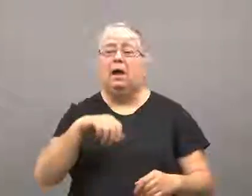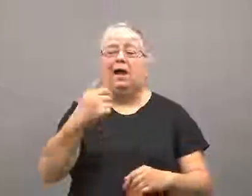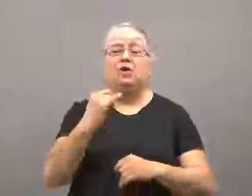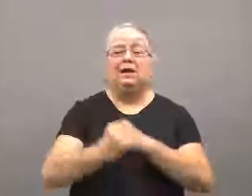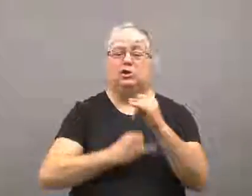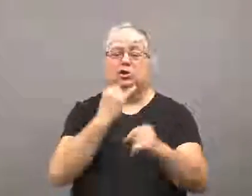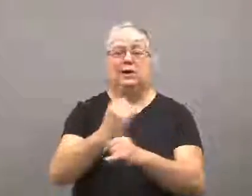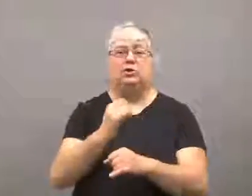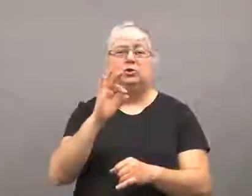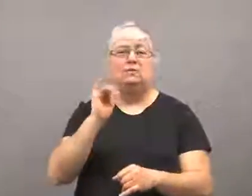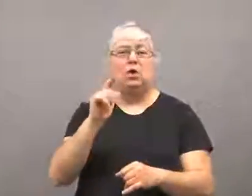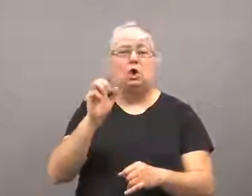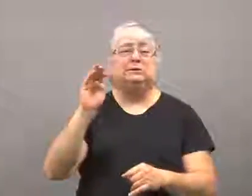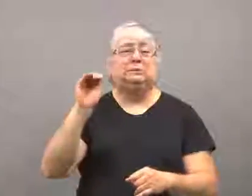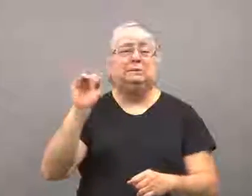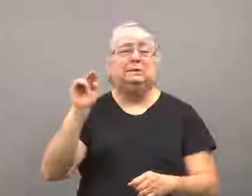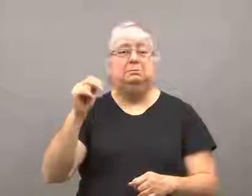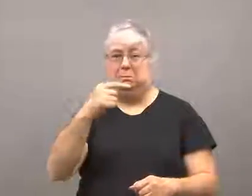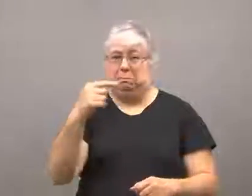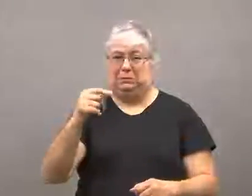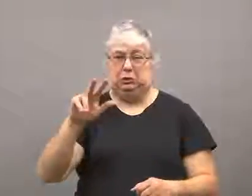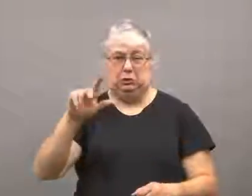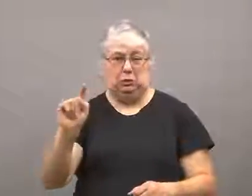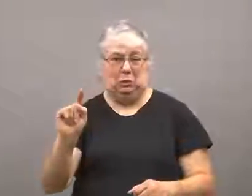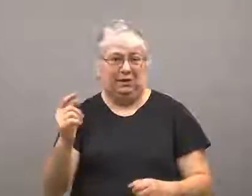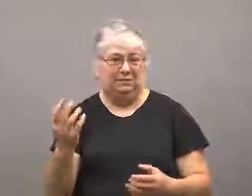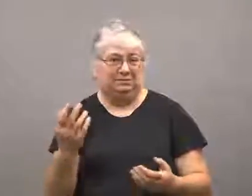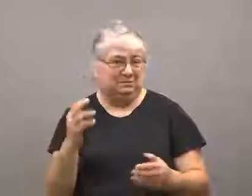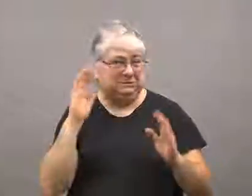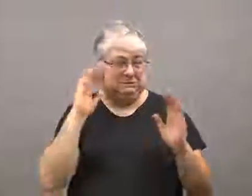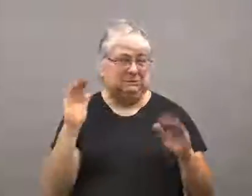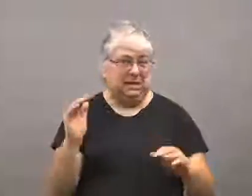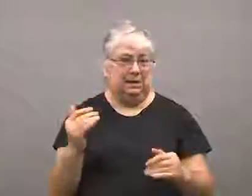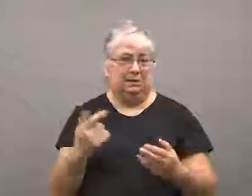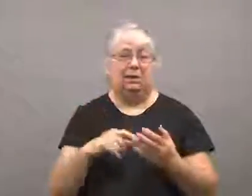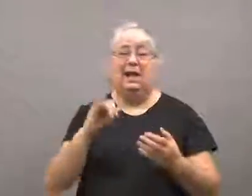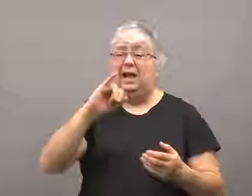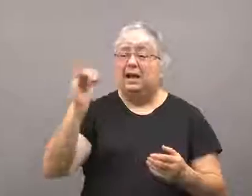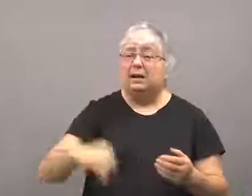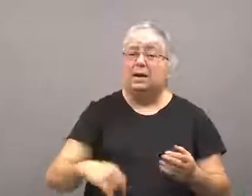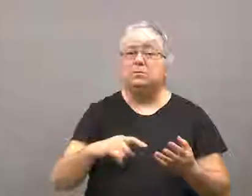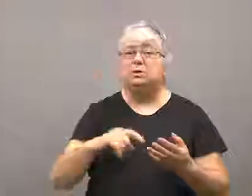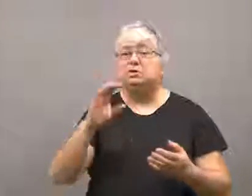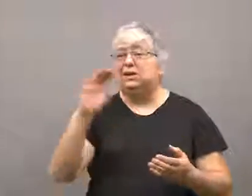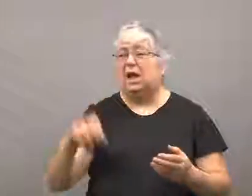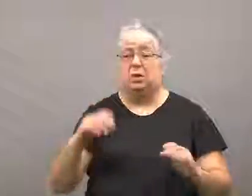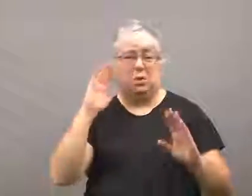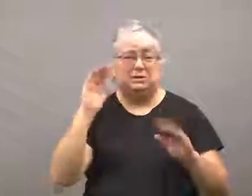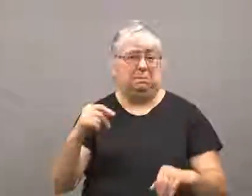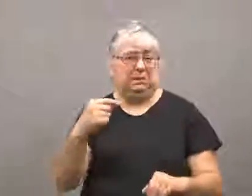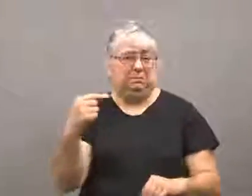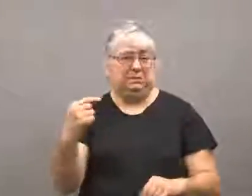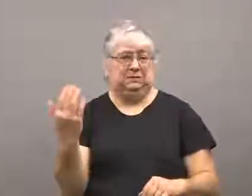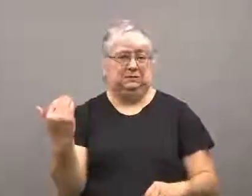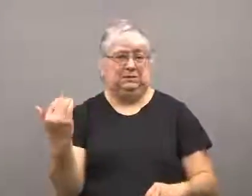International Falls, Minnesota is expected to hit -31.